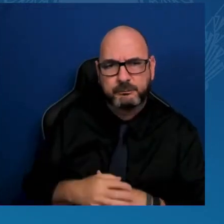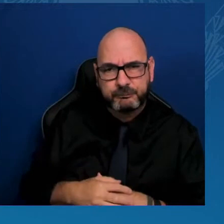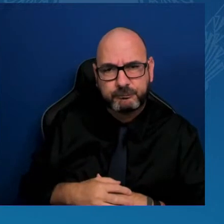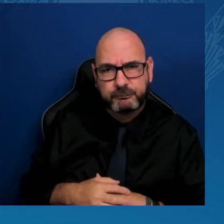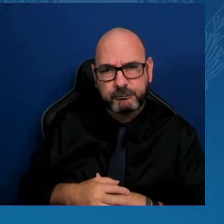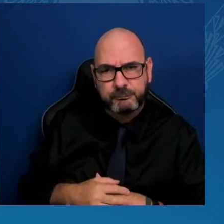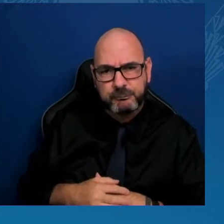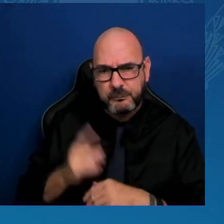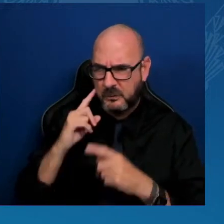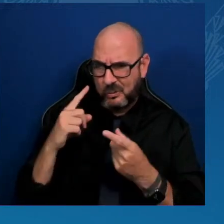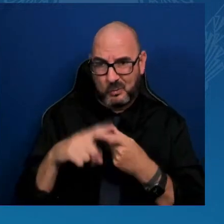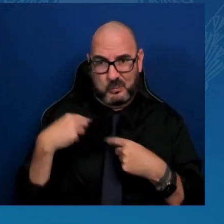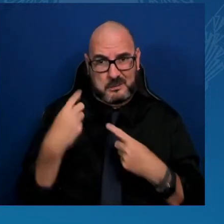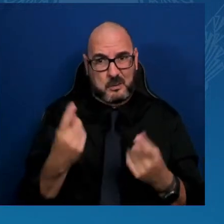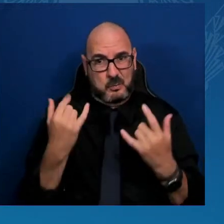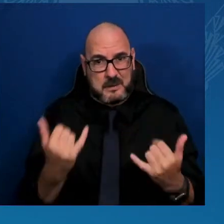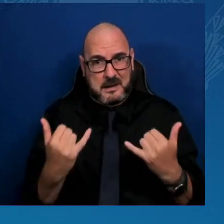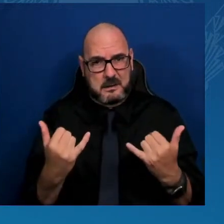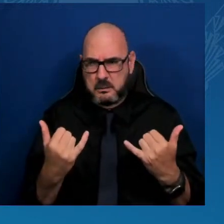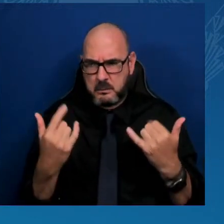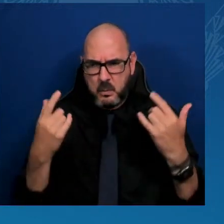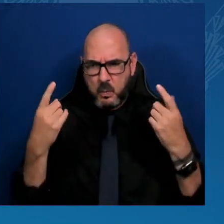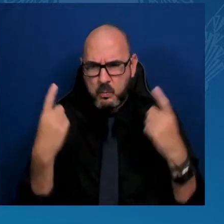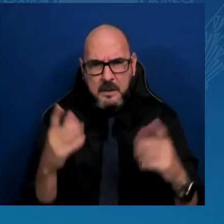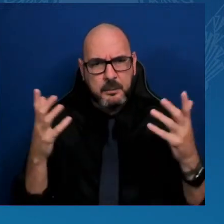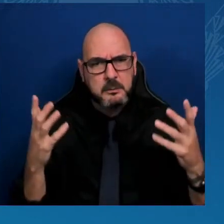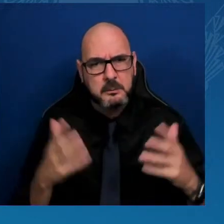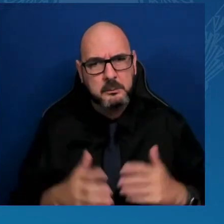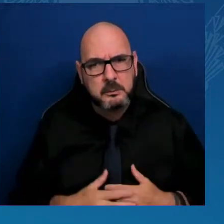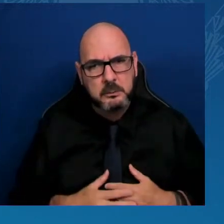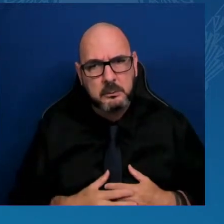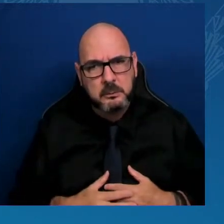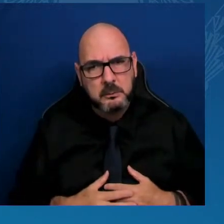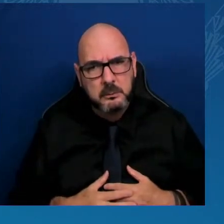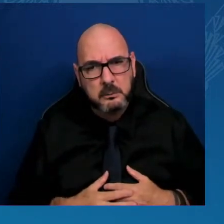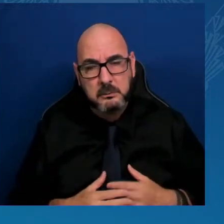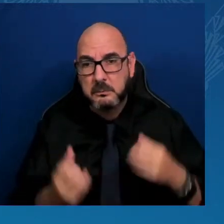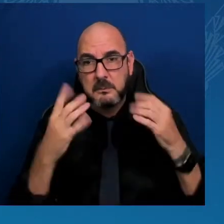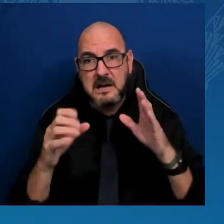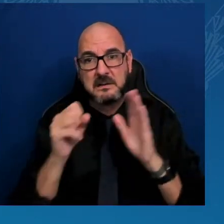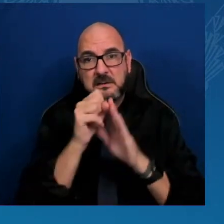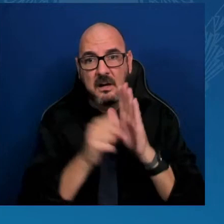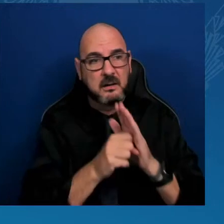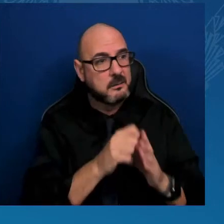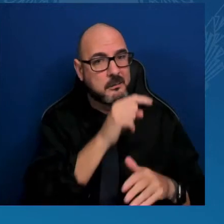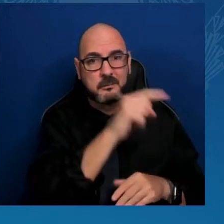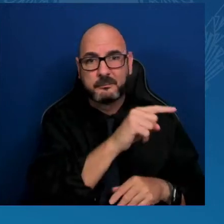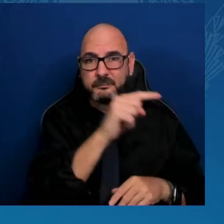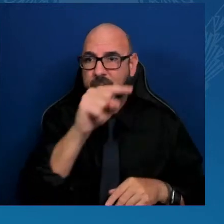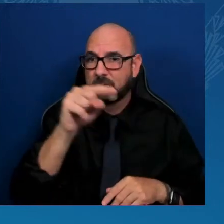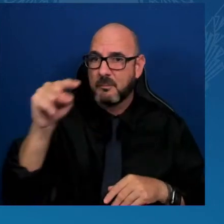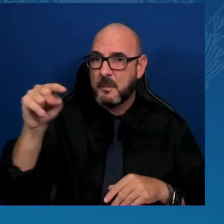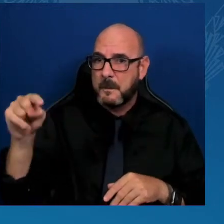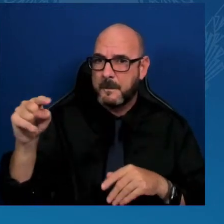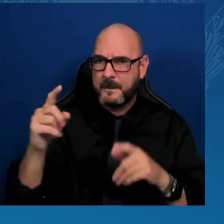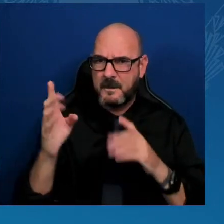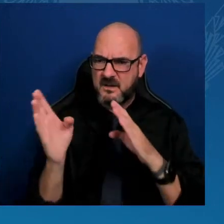In states across our nation, extremists pass laws that criminalize doctors and take away the freedom of a woman